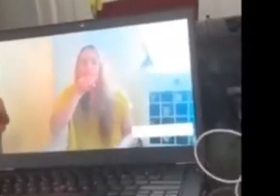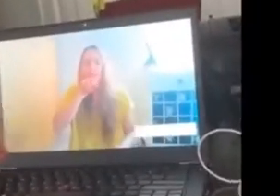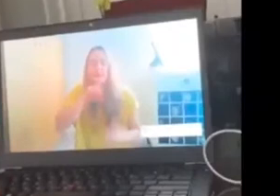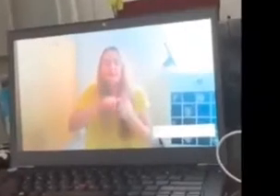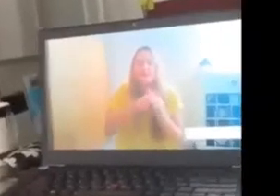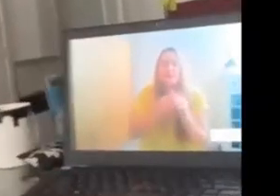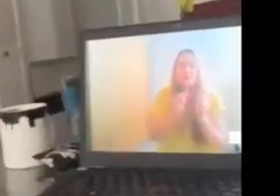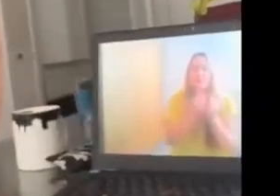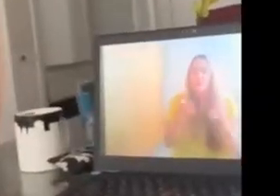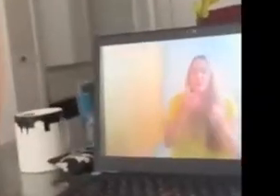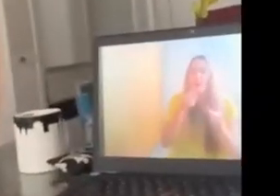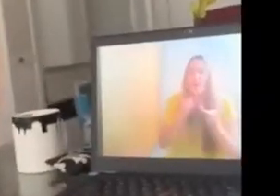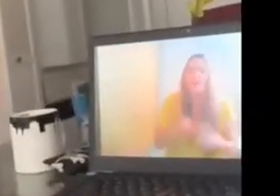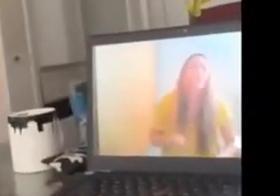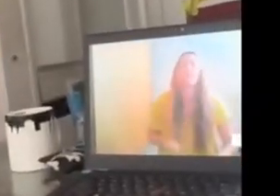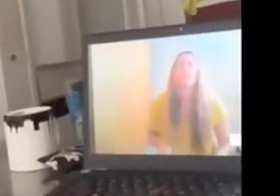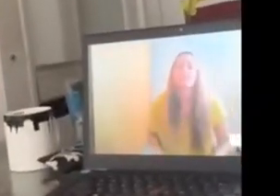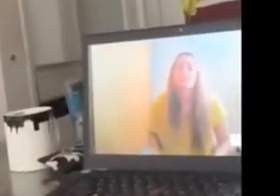And deaf starts with what letter?